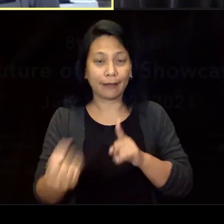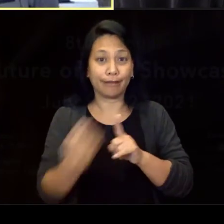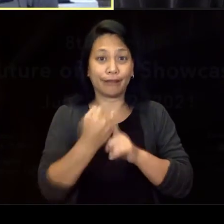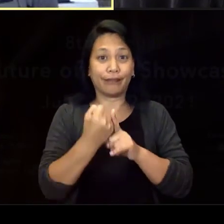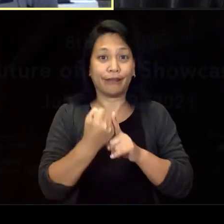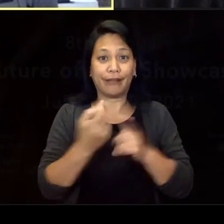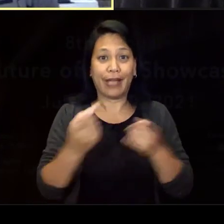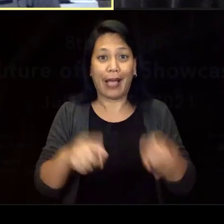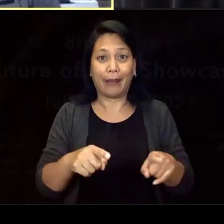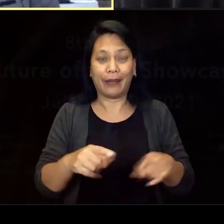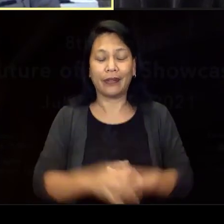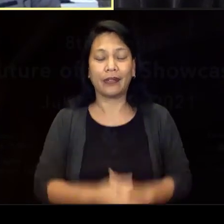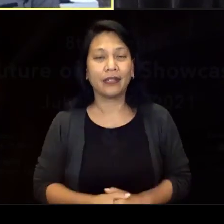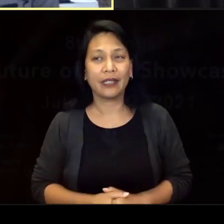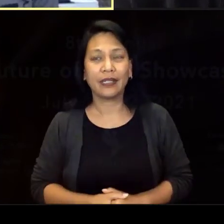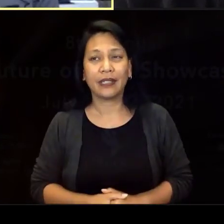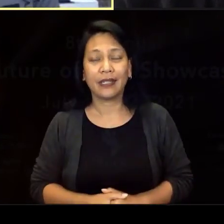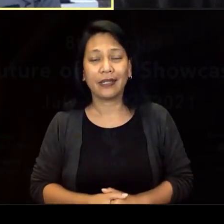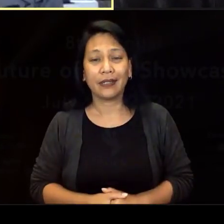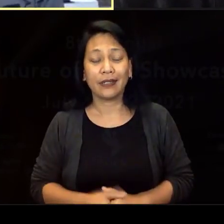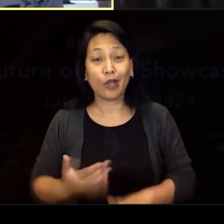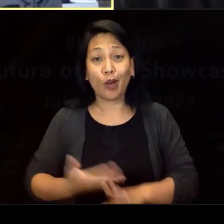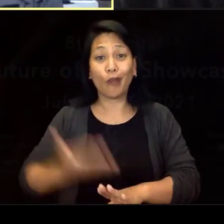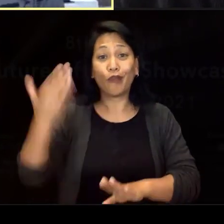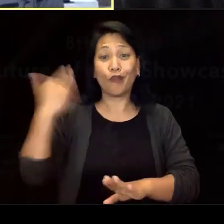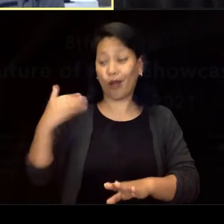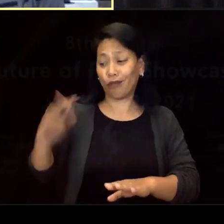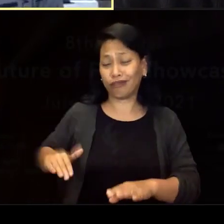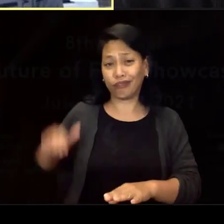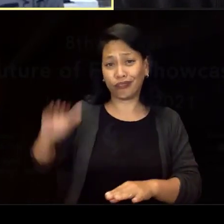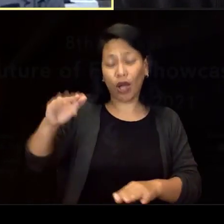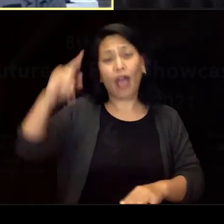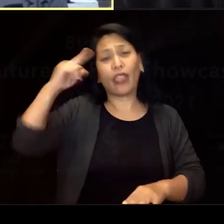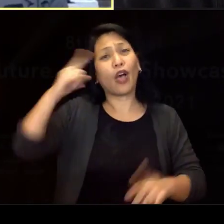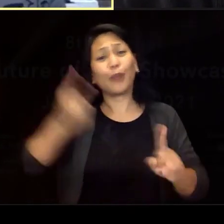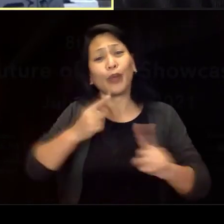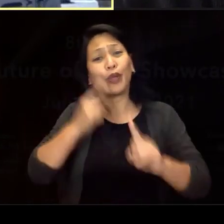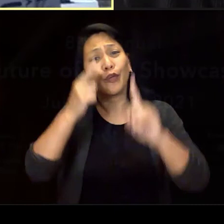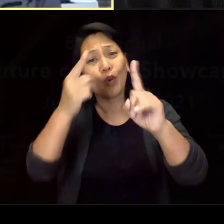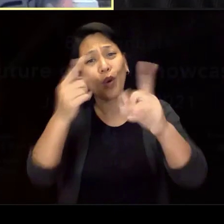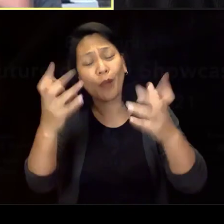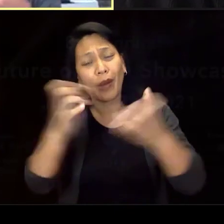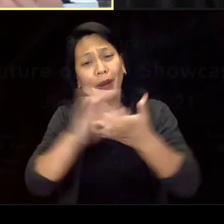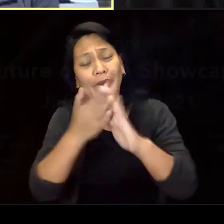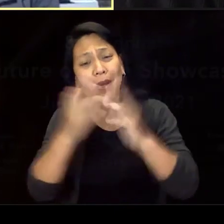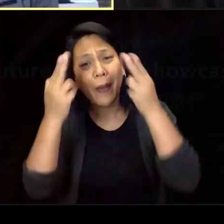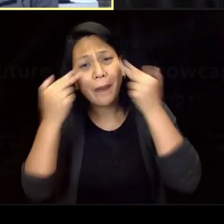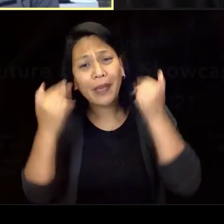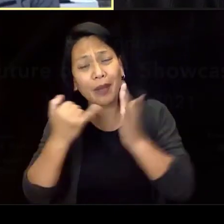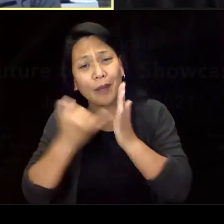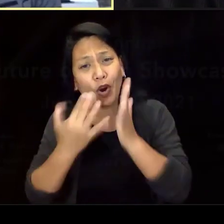I never really, like, I didn't grow up thinking I was going to be a makeup artist or like being like, I want to be in this industry.